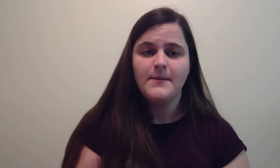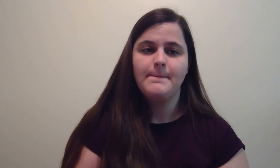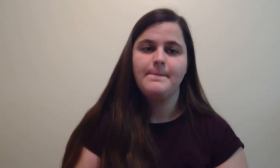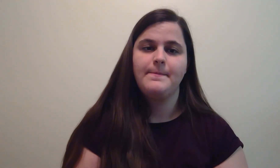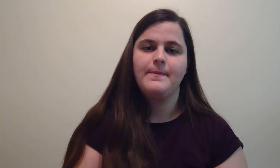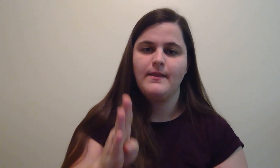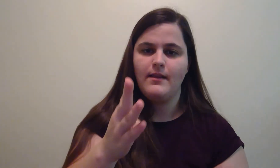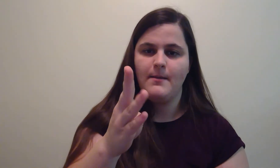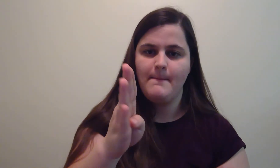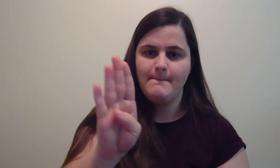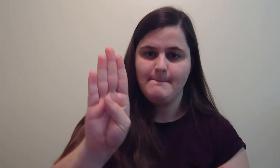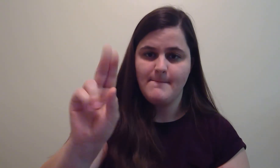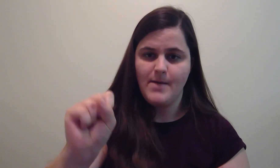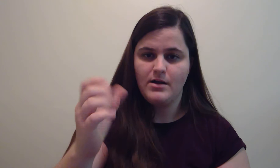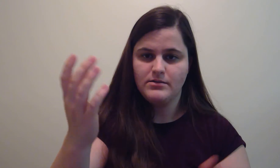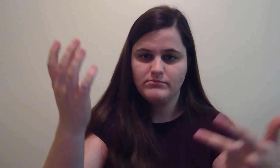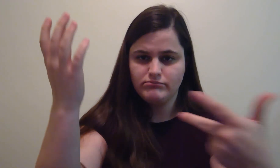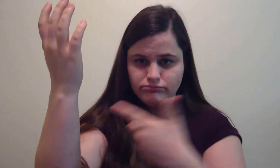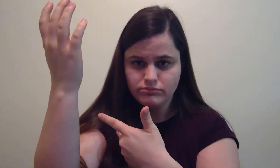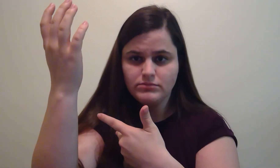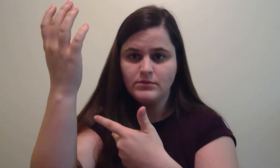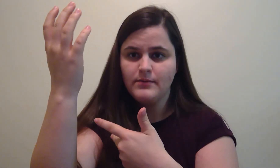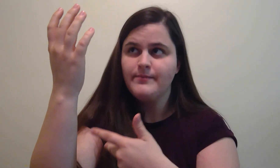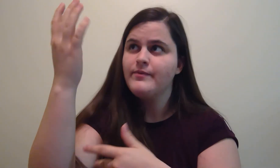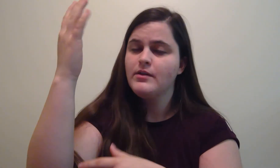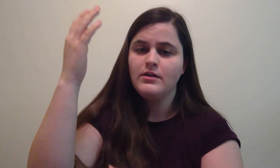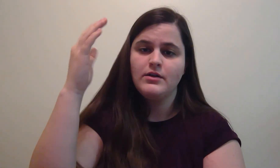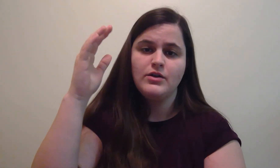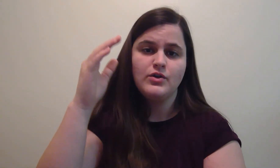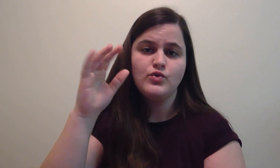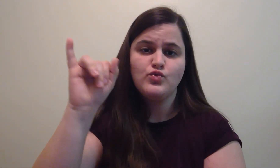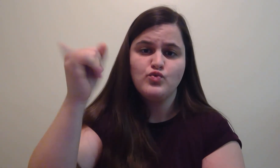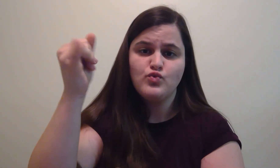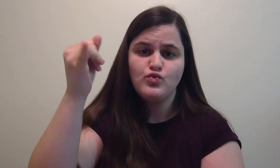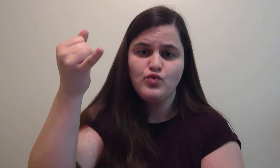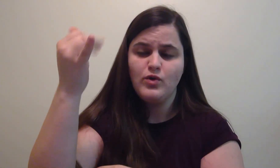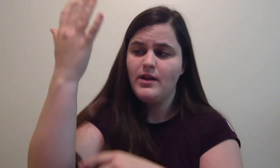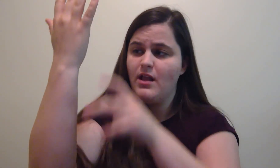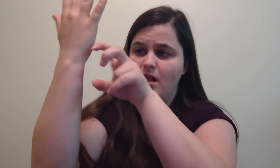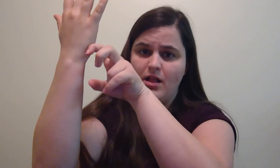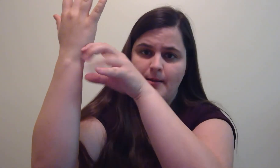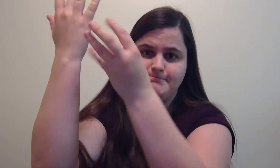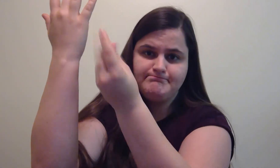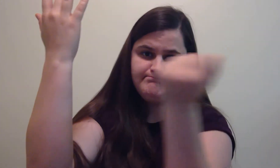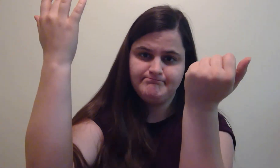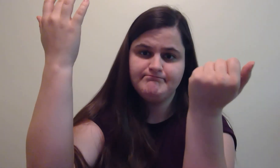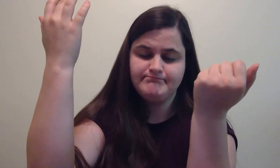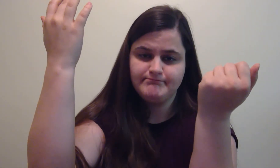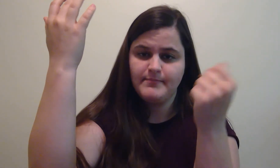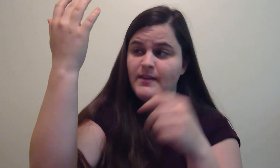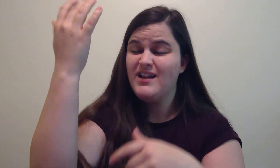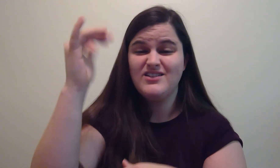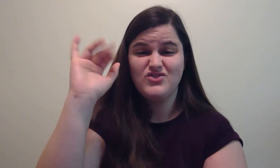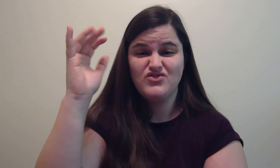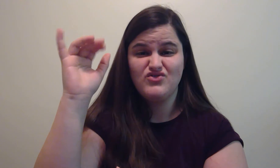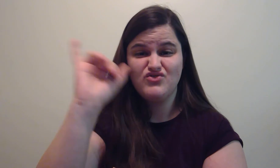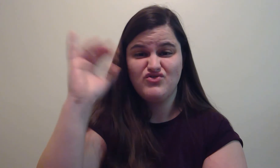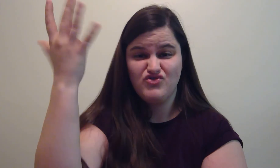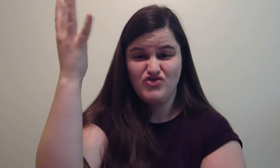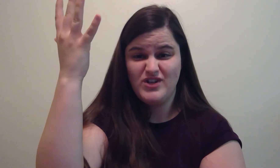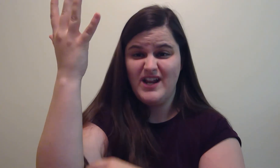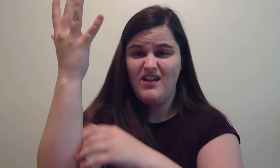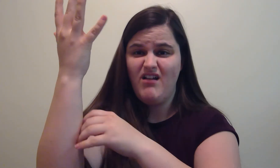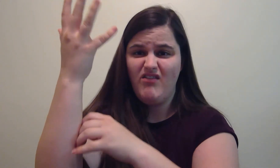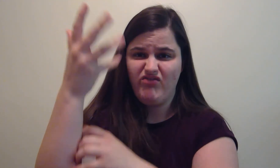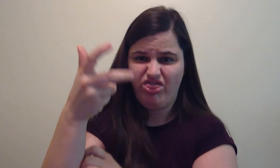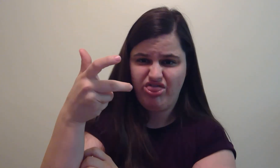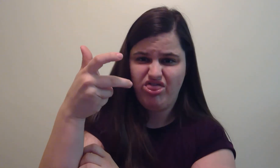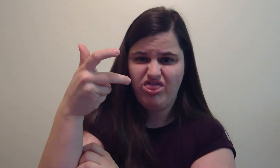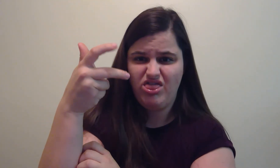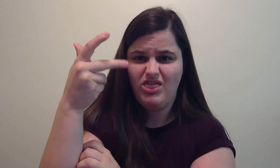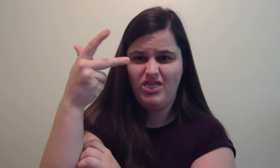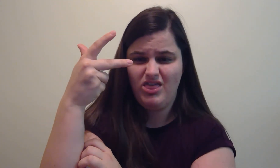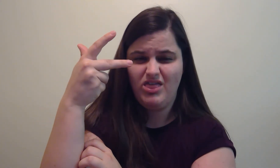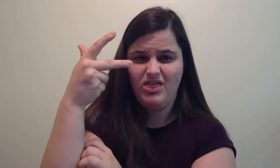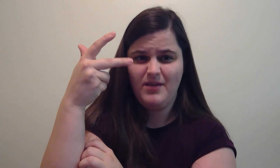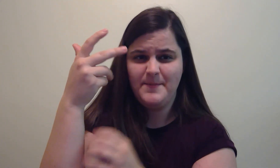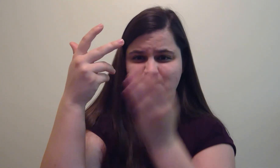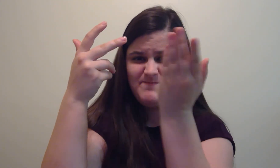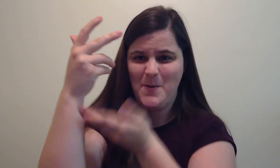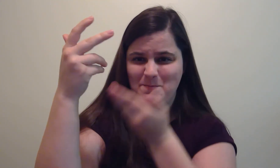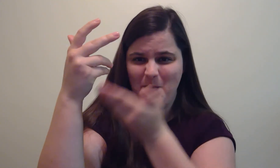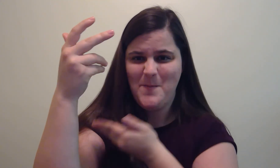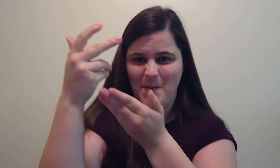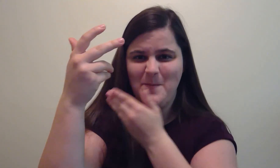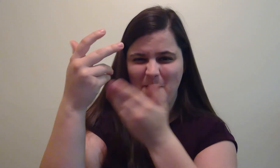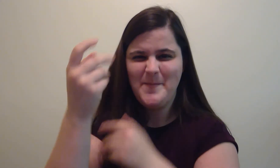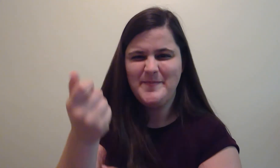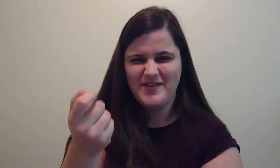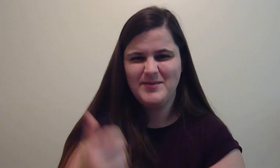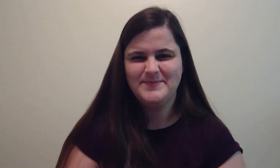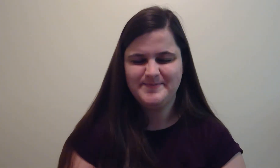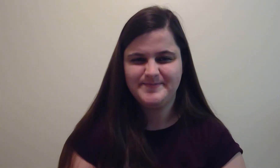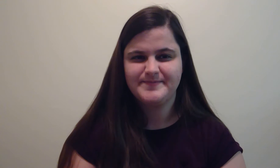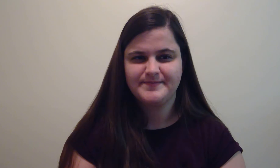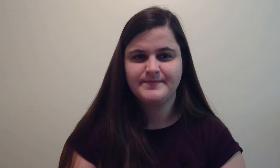When the bus dropped us off that afternoon, Juli was gone and so was half the tree.